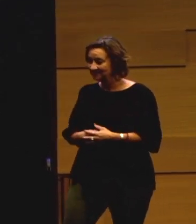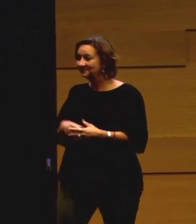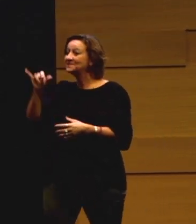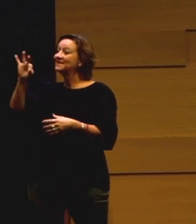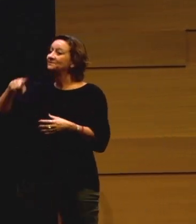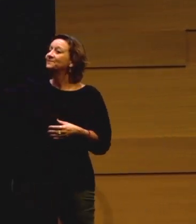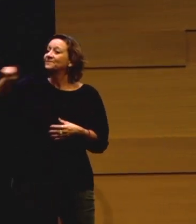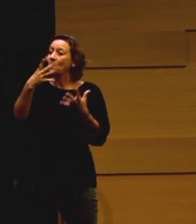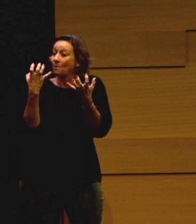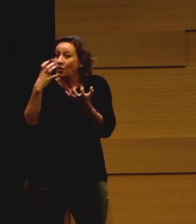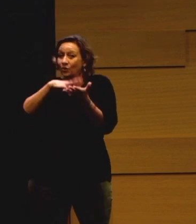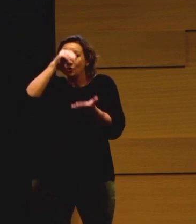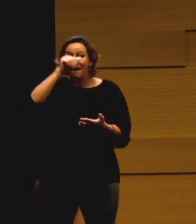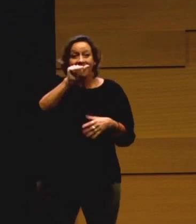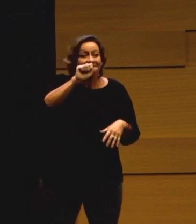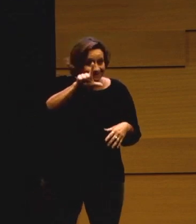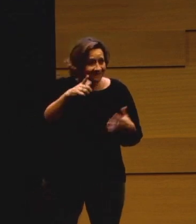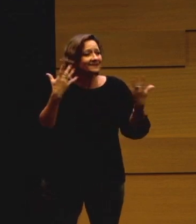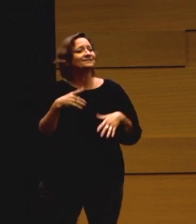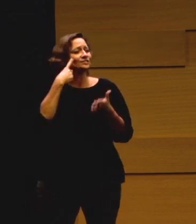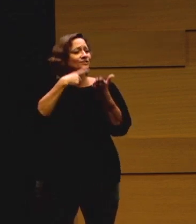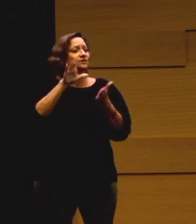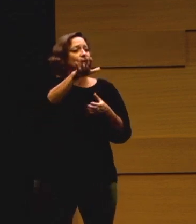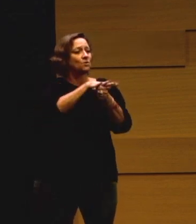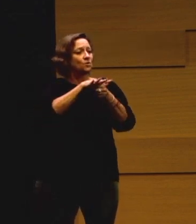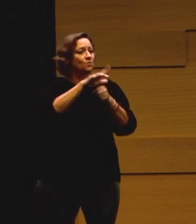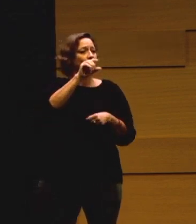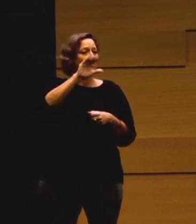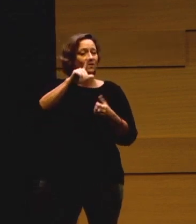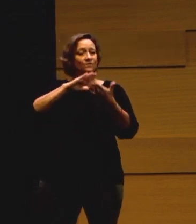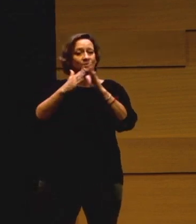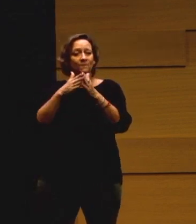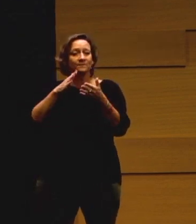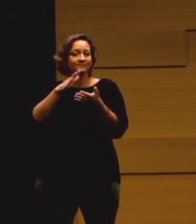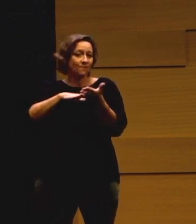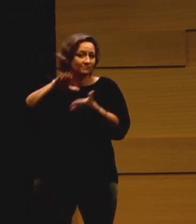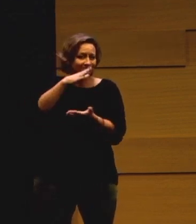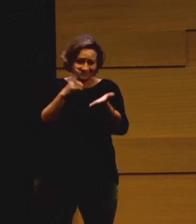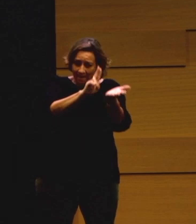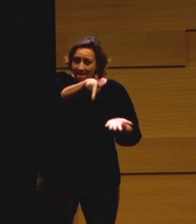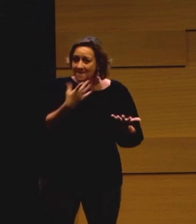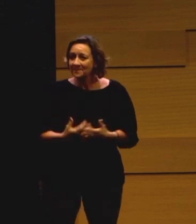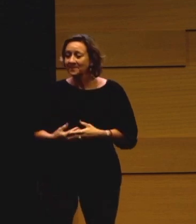If you're interested in learning ASL, check out your local community college and sign up.